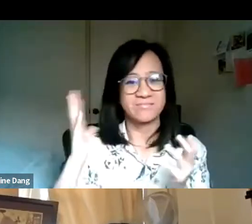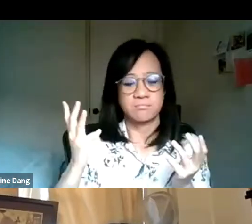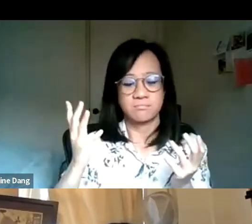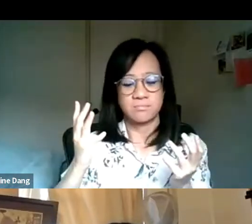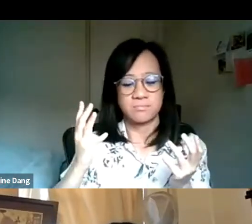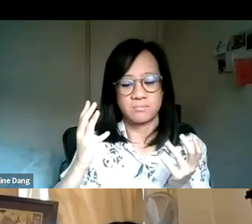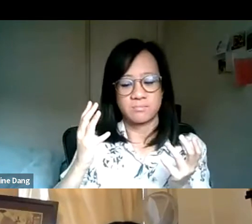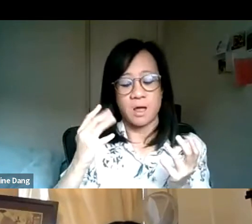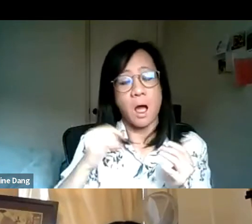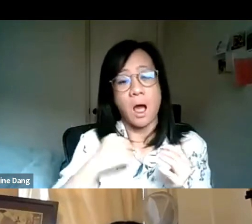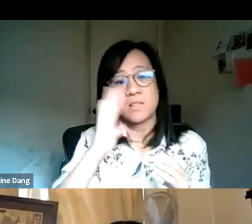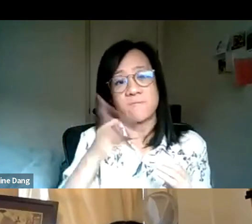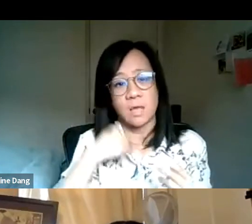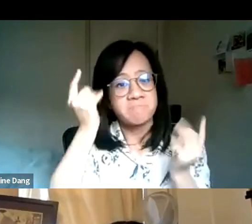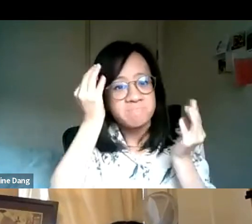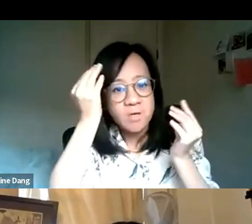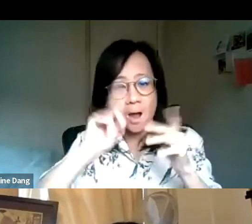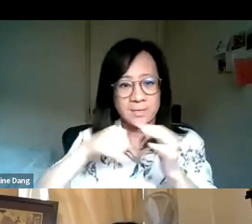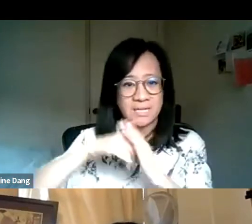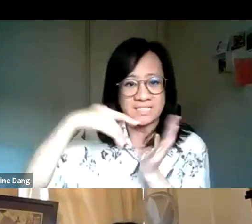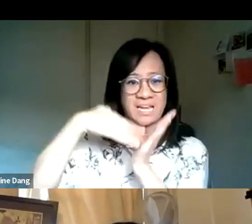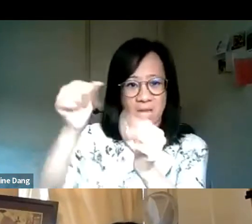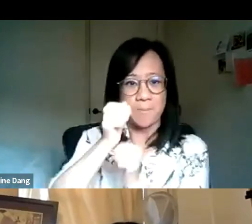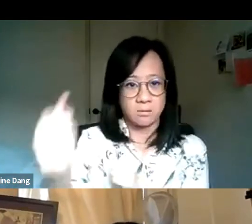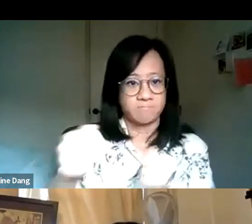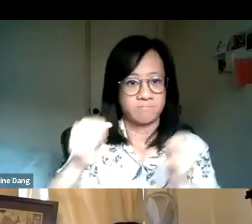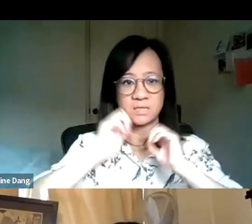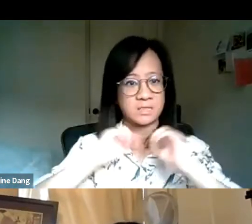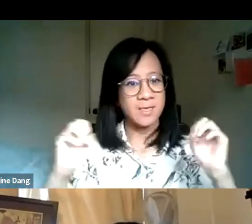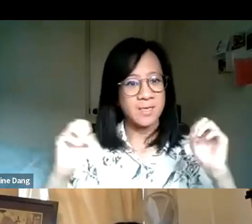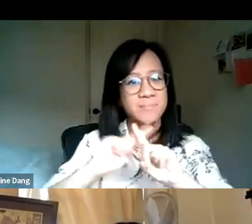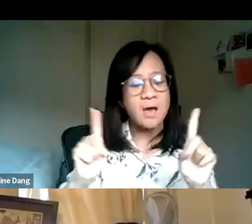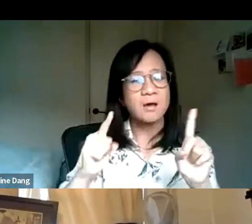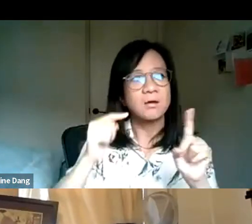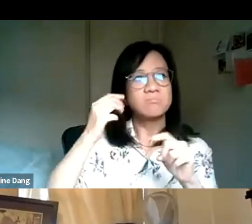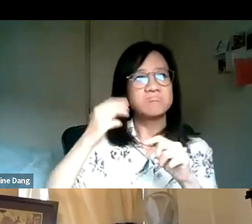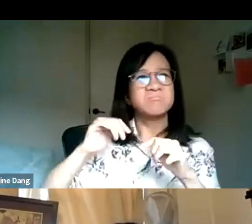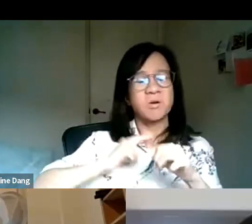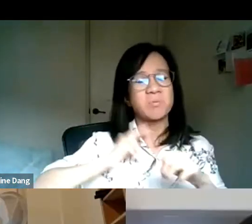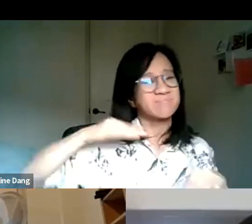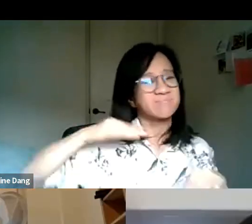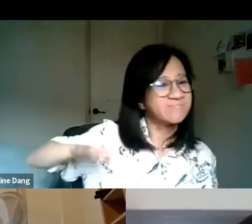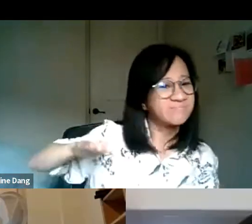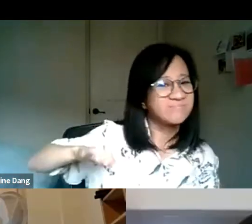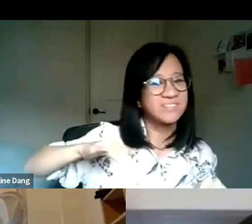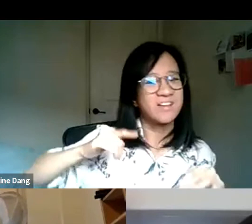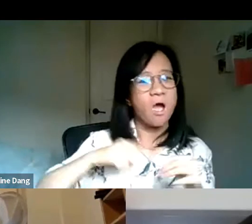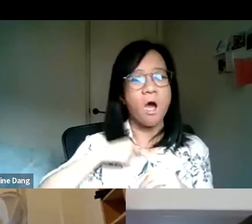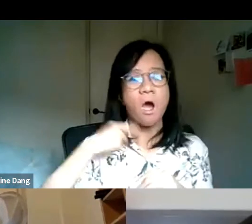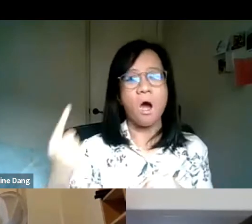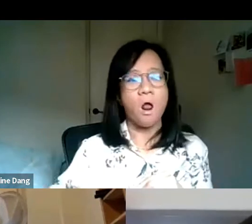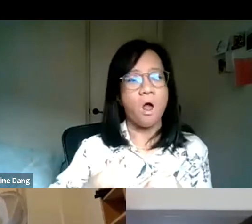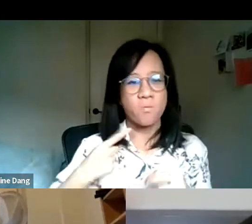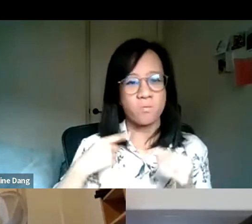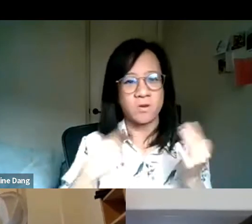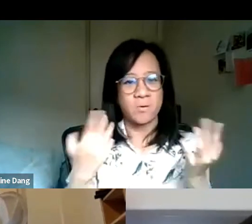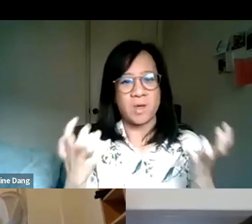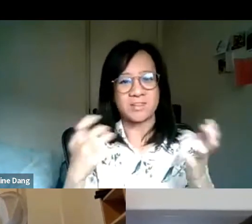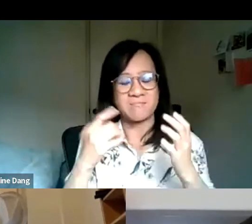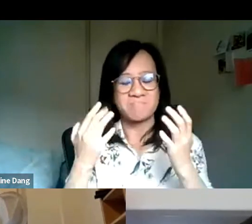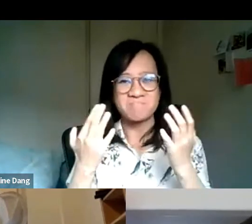Well, a long time ago, I had never imagined studying abroad, but as a child, I was